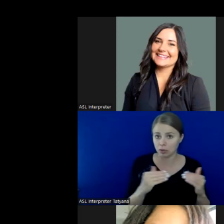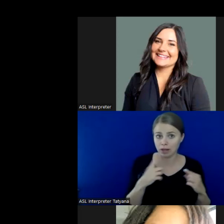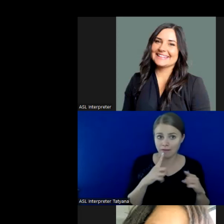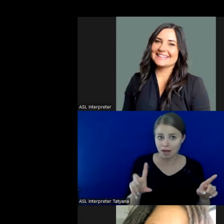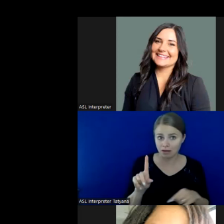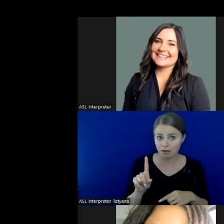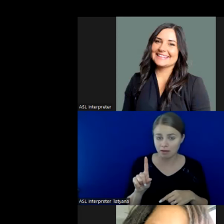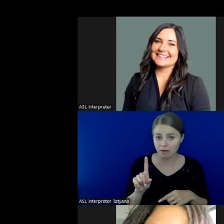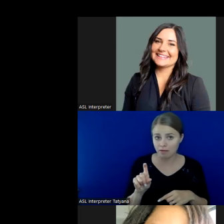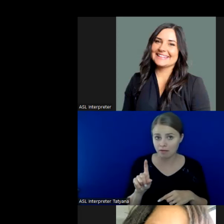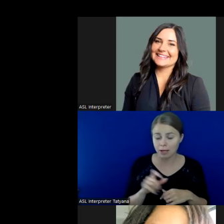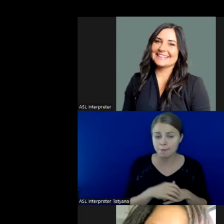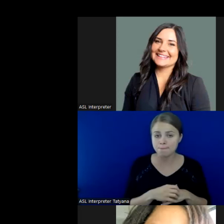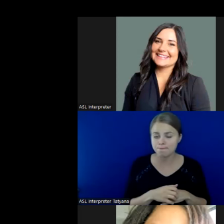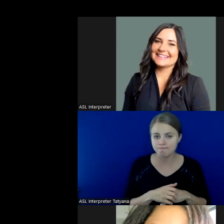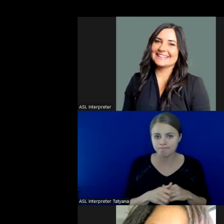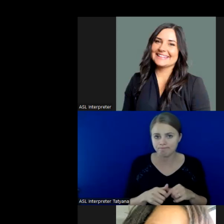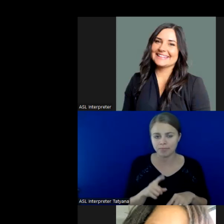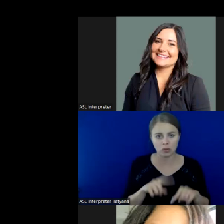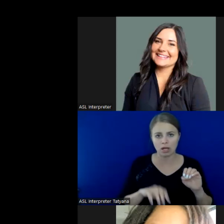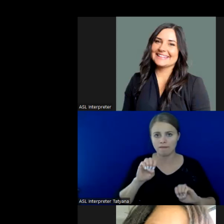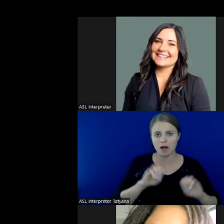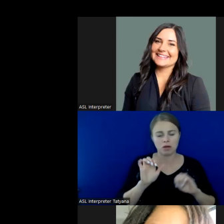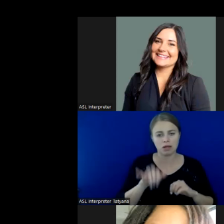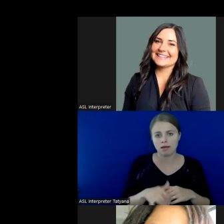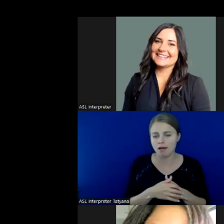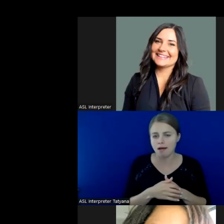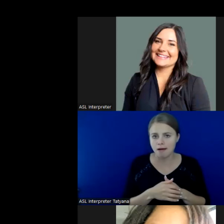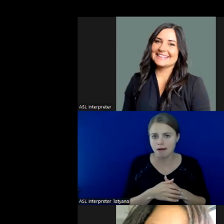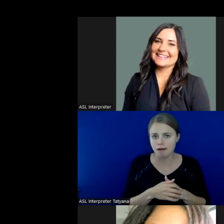Well, that simply can't be evaluated because this